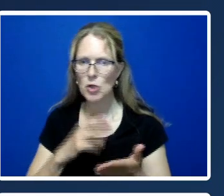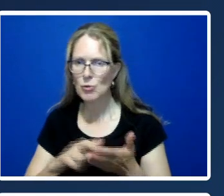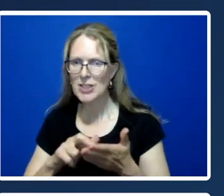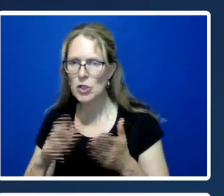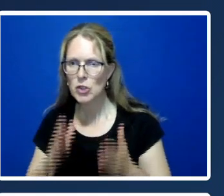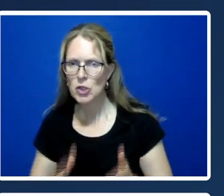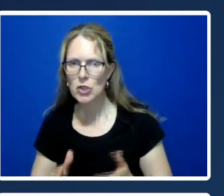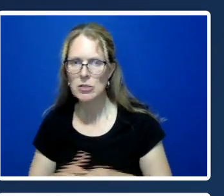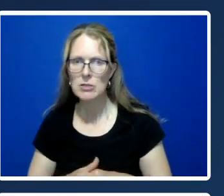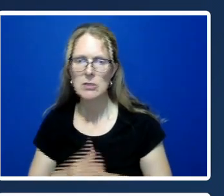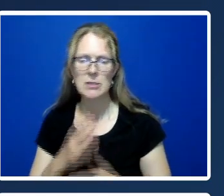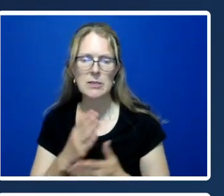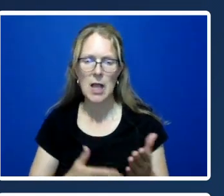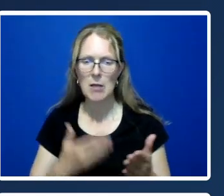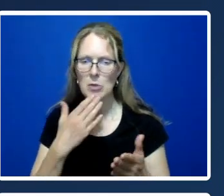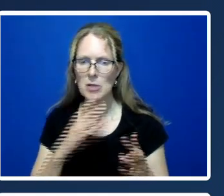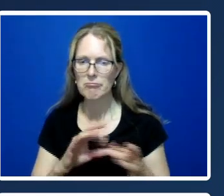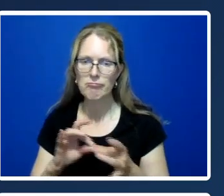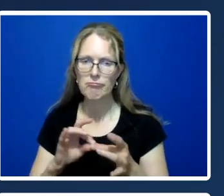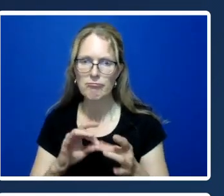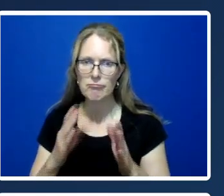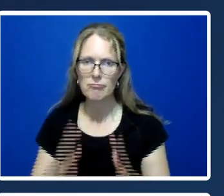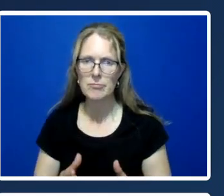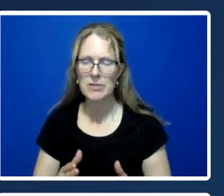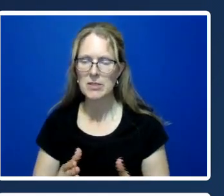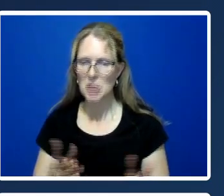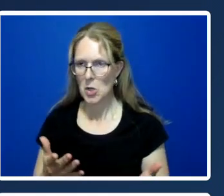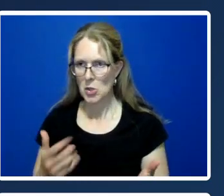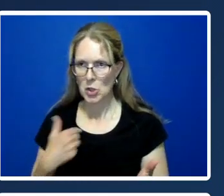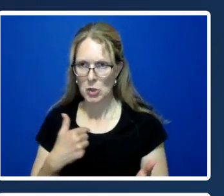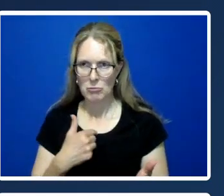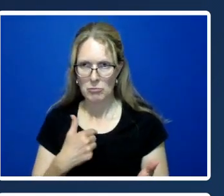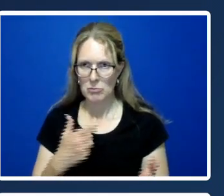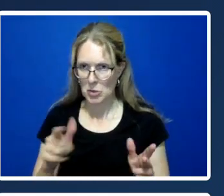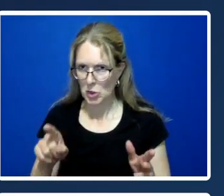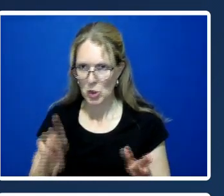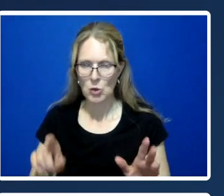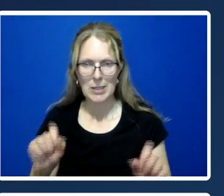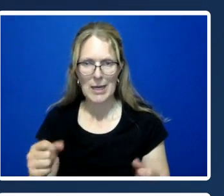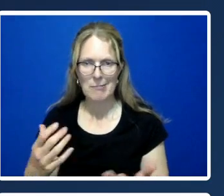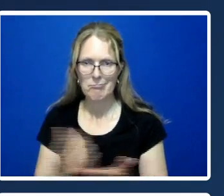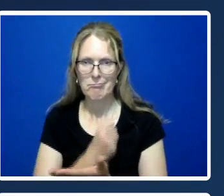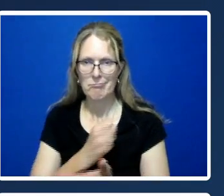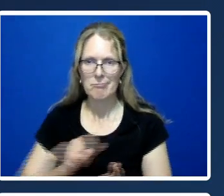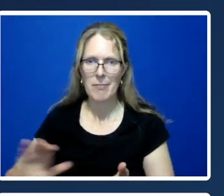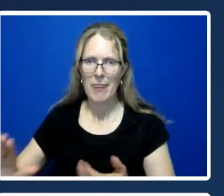this process really allows you to take advantage of multiple strengths. And it's in -- let go and